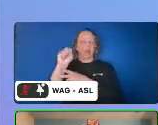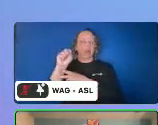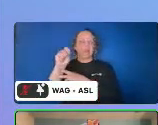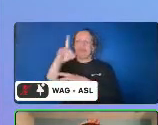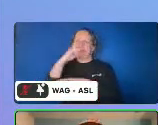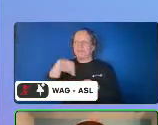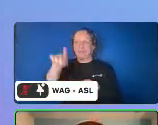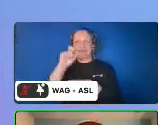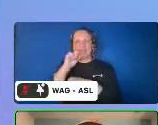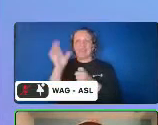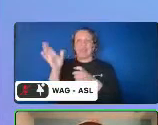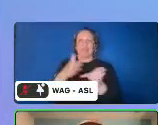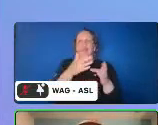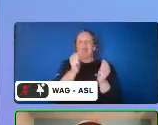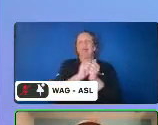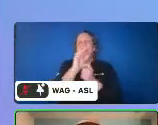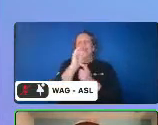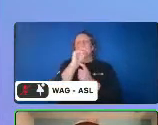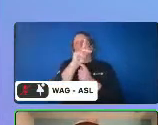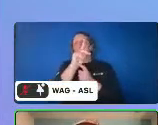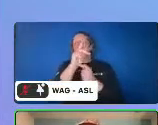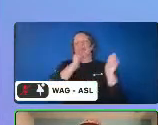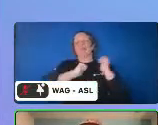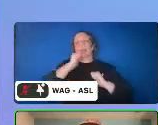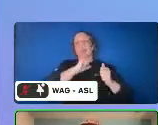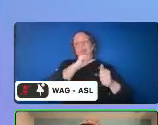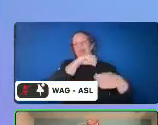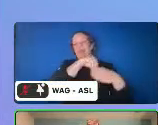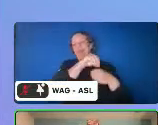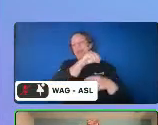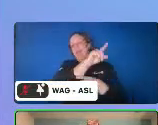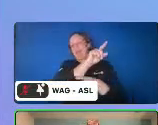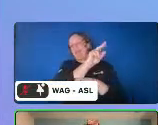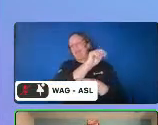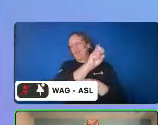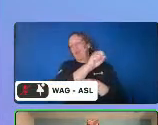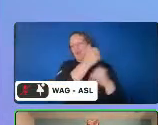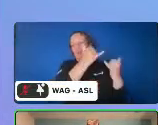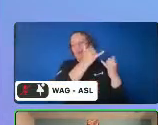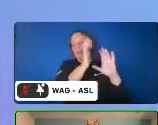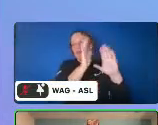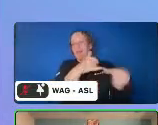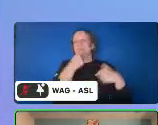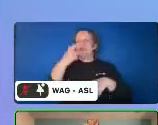had nothing to do with the banking drama in the news lately, but the timing is pretty funny there.